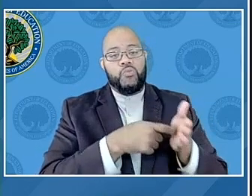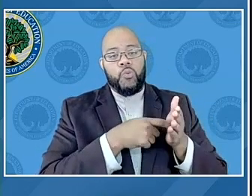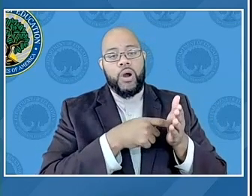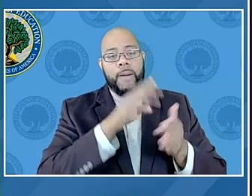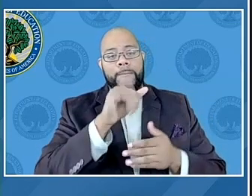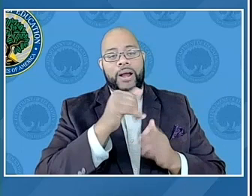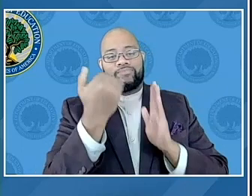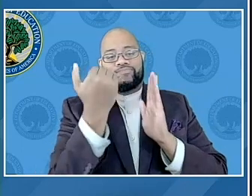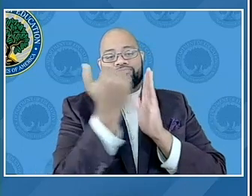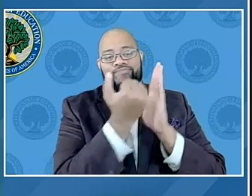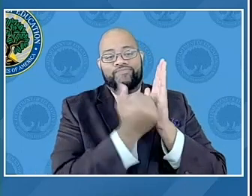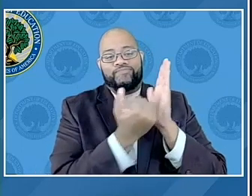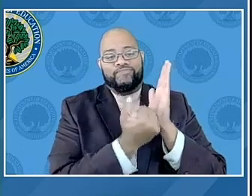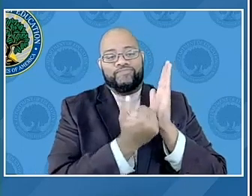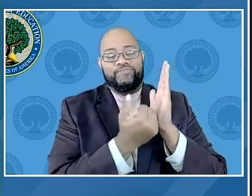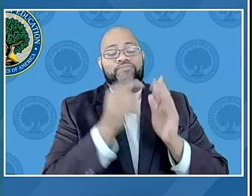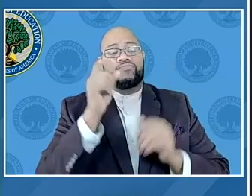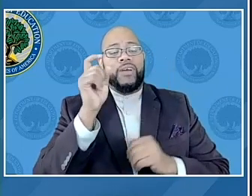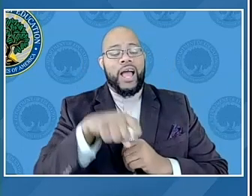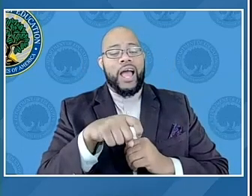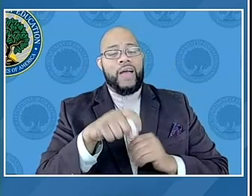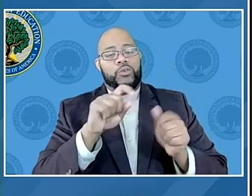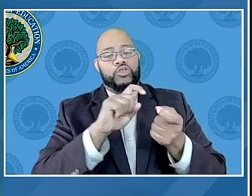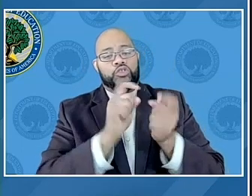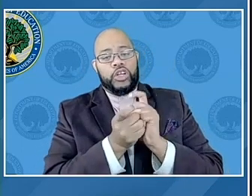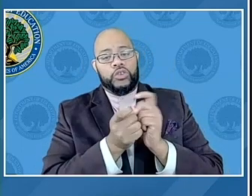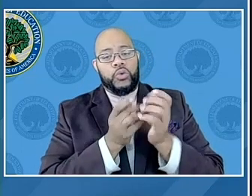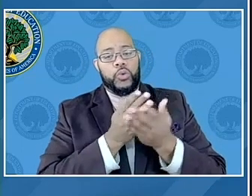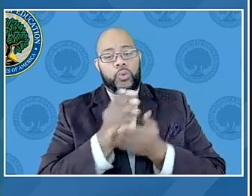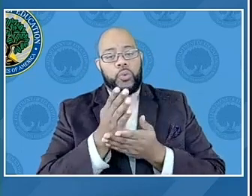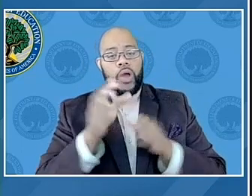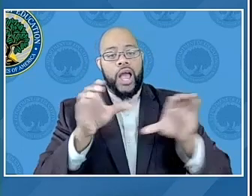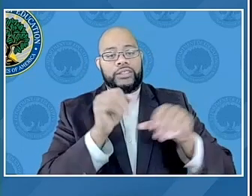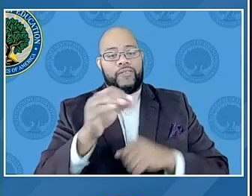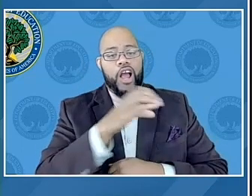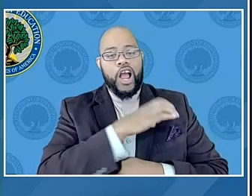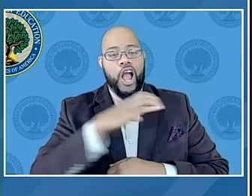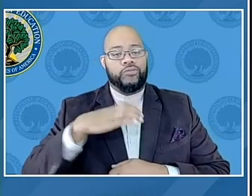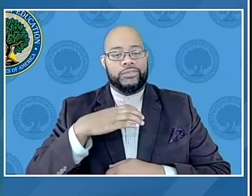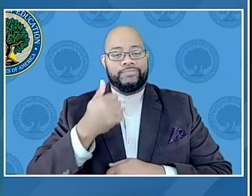and those would have to be changed through an act of Congress or legislative changes.